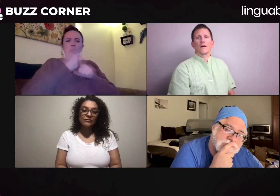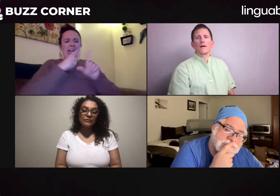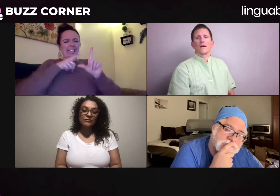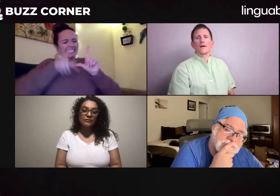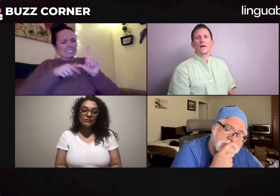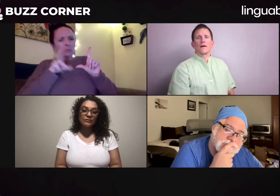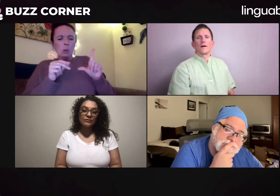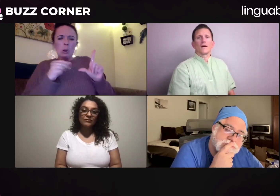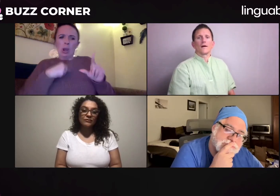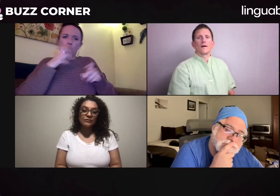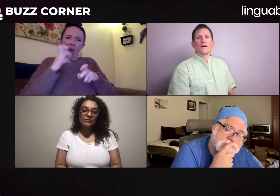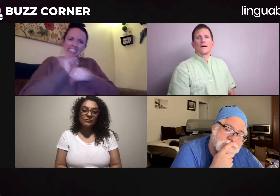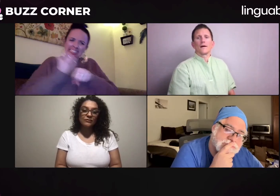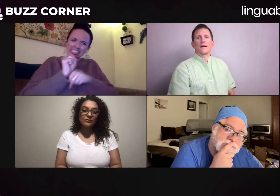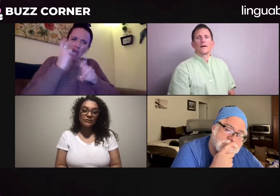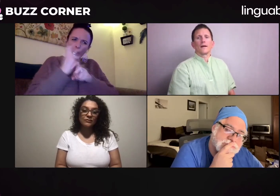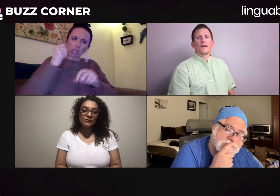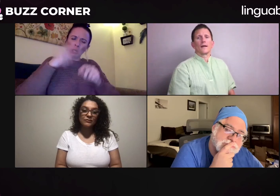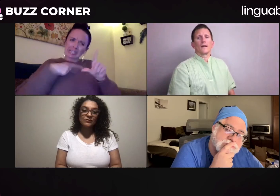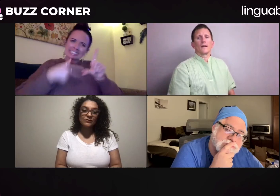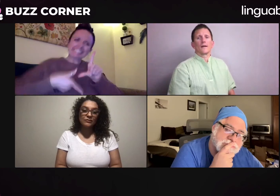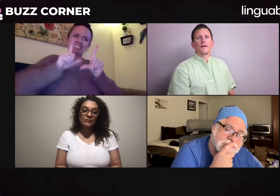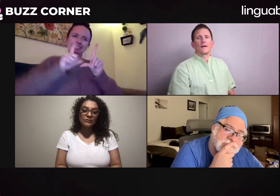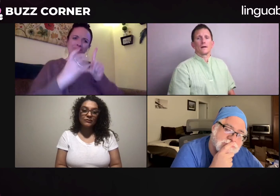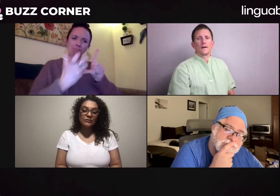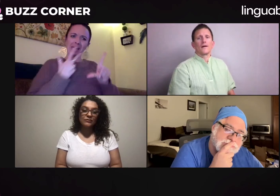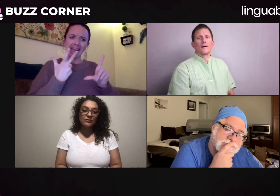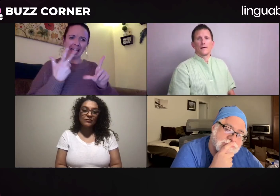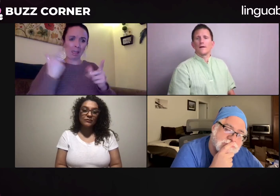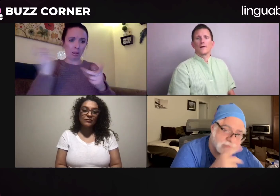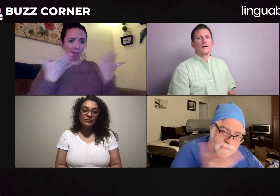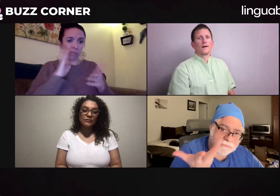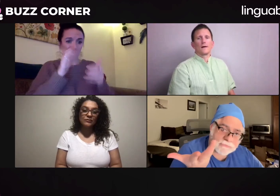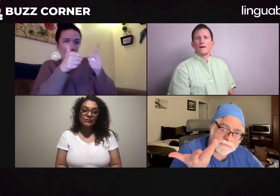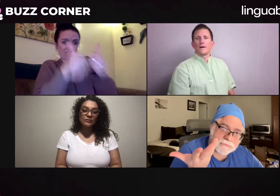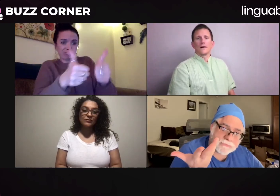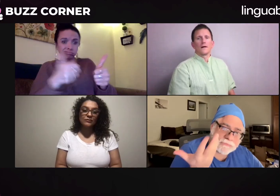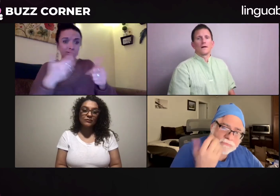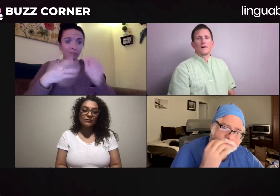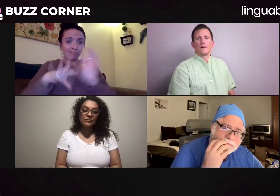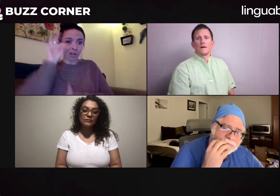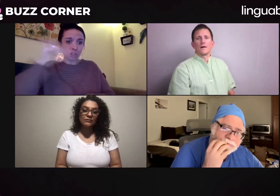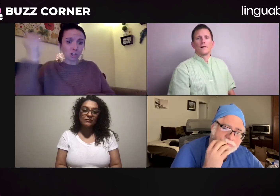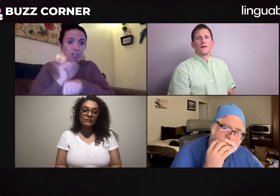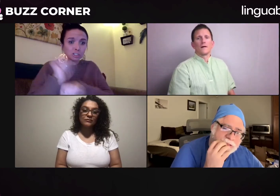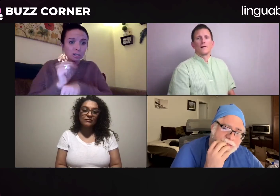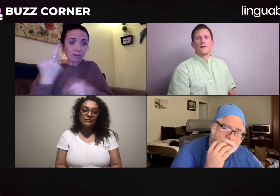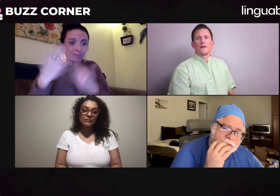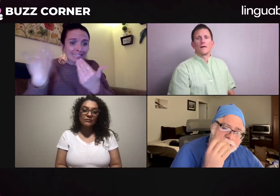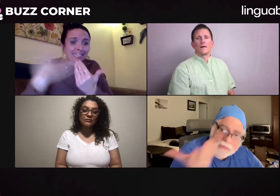and they have to do a lot to get it back again,